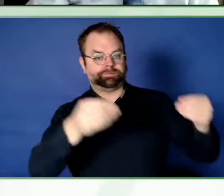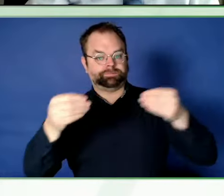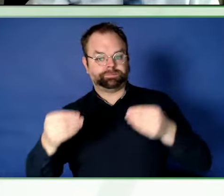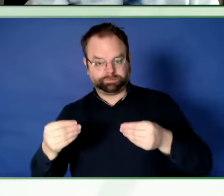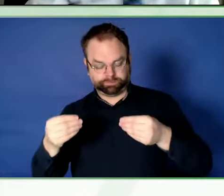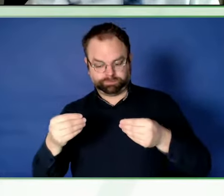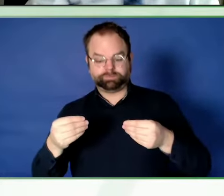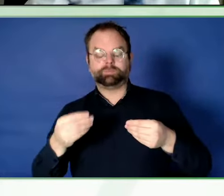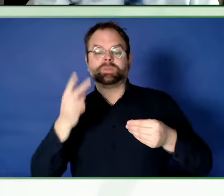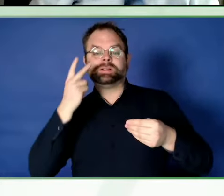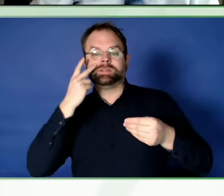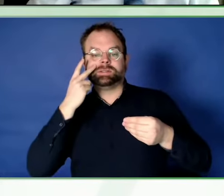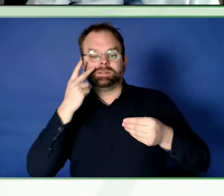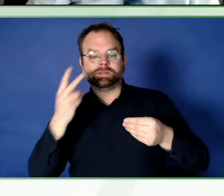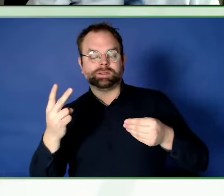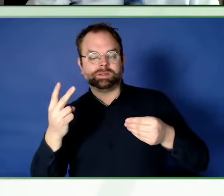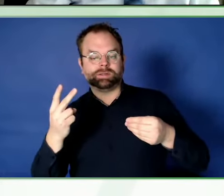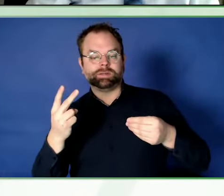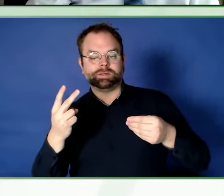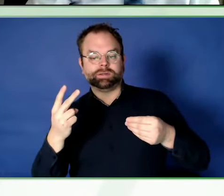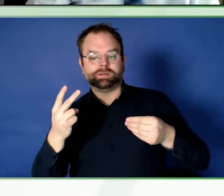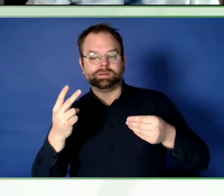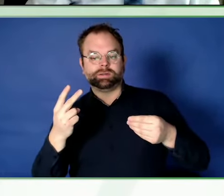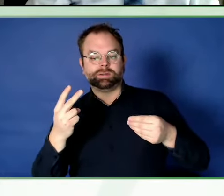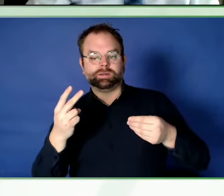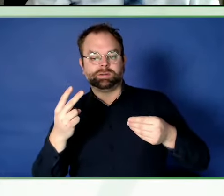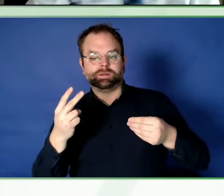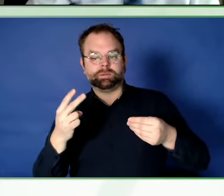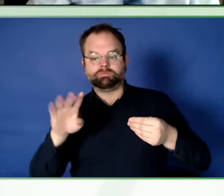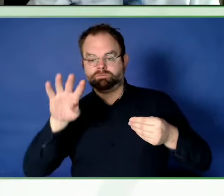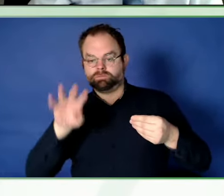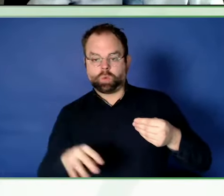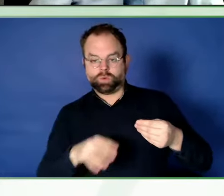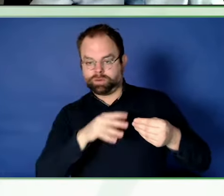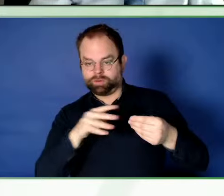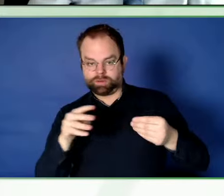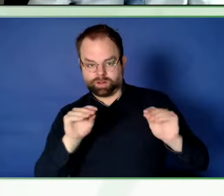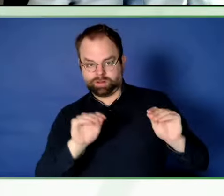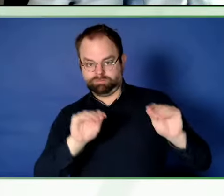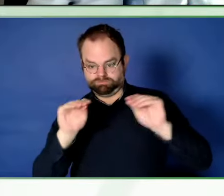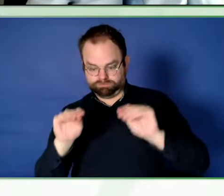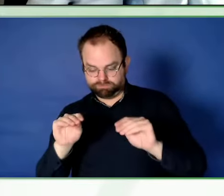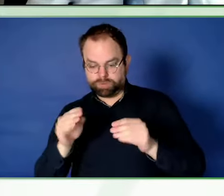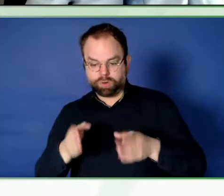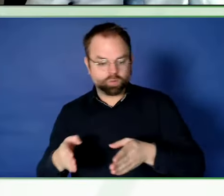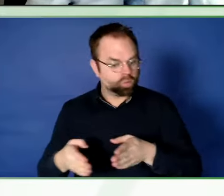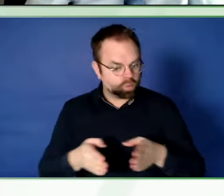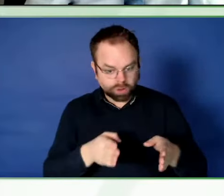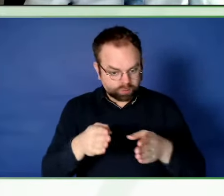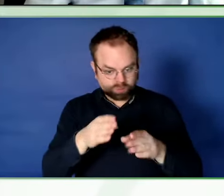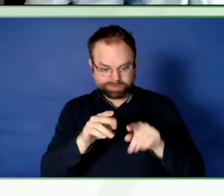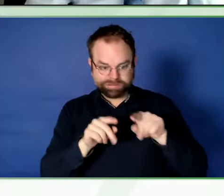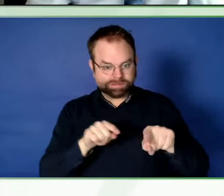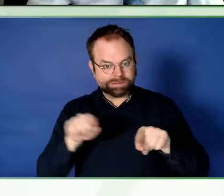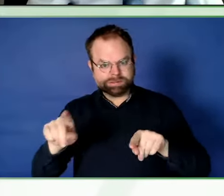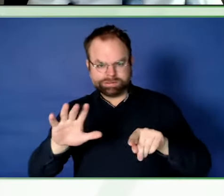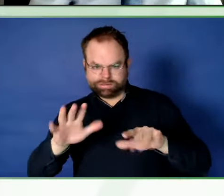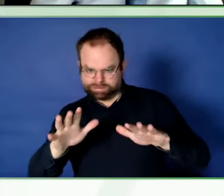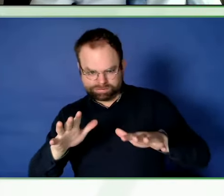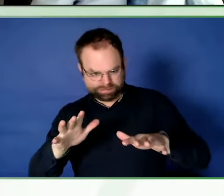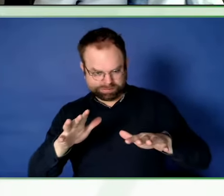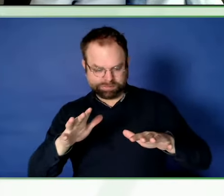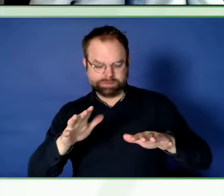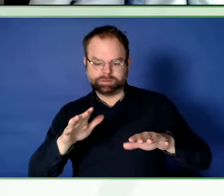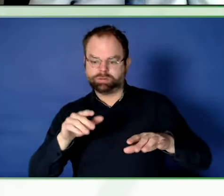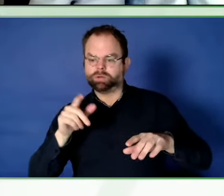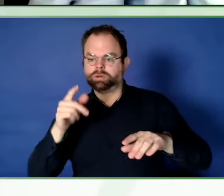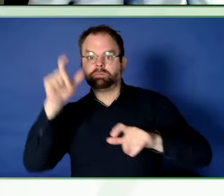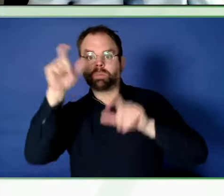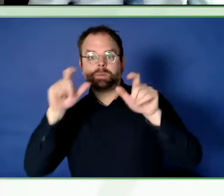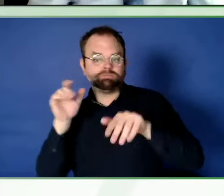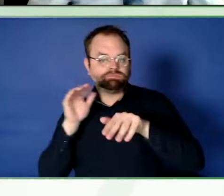what kind of usage and based on traffic for example.